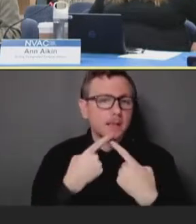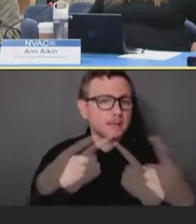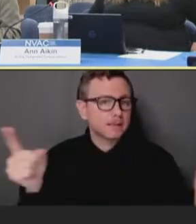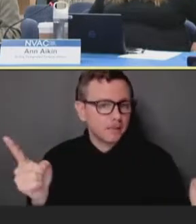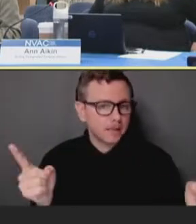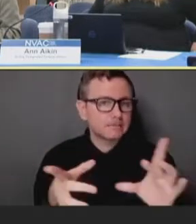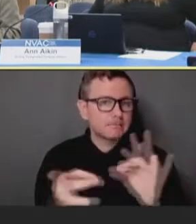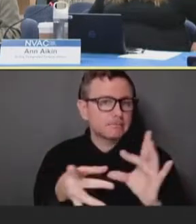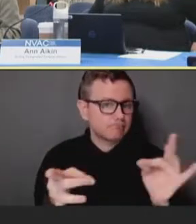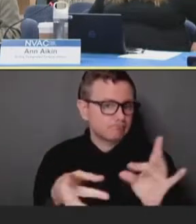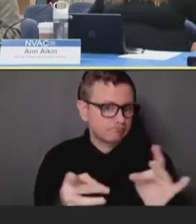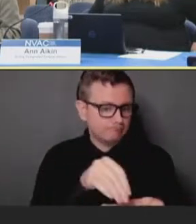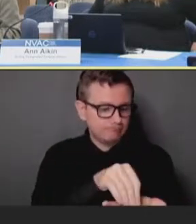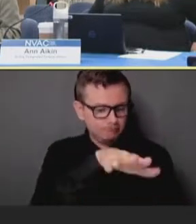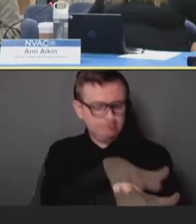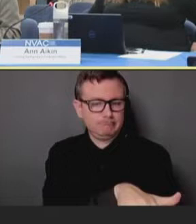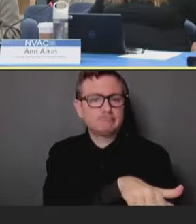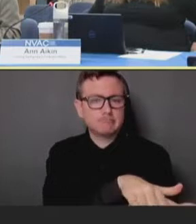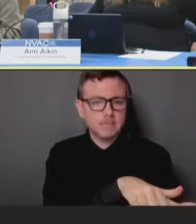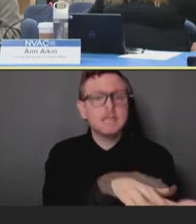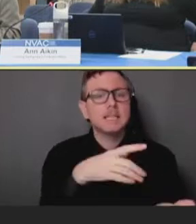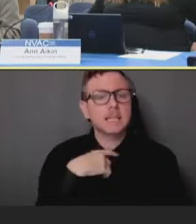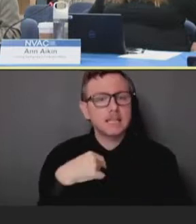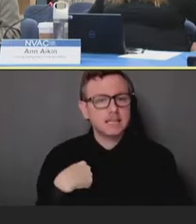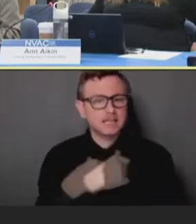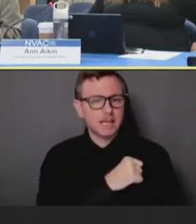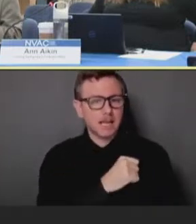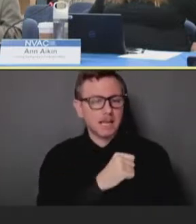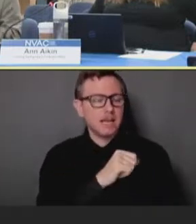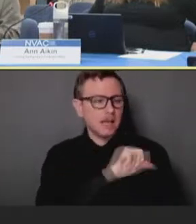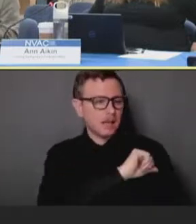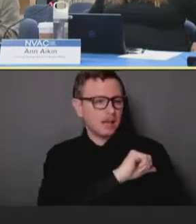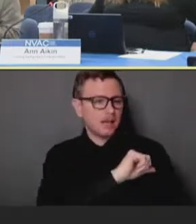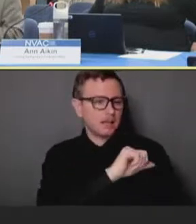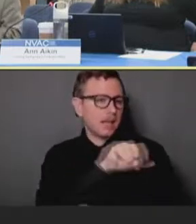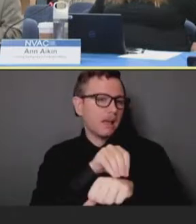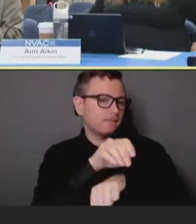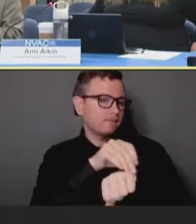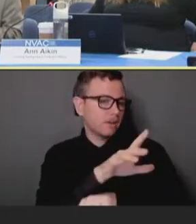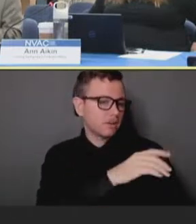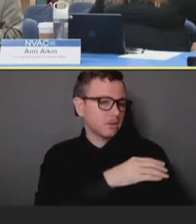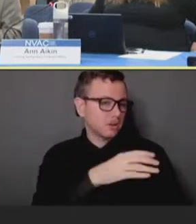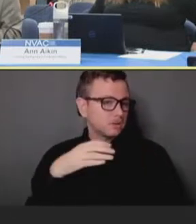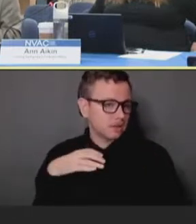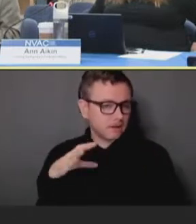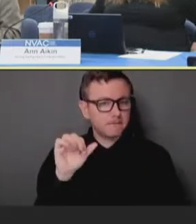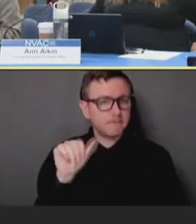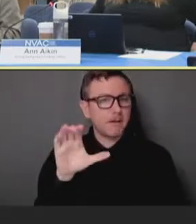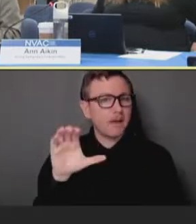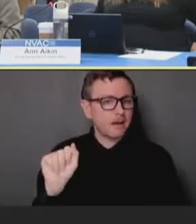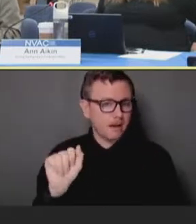This is an advisory -- this advisory council is governed by the Federal Advisory Committee Act, or FACA for short.